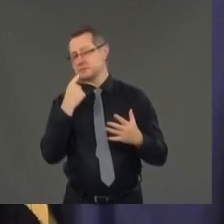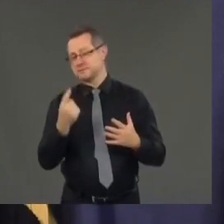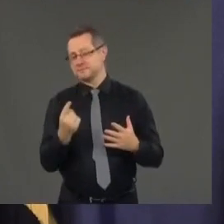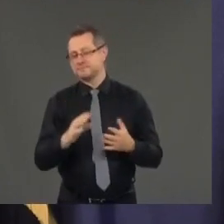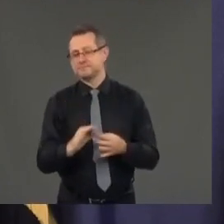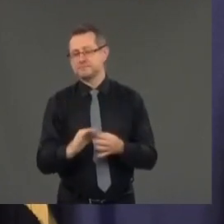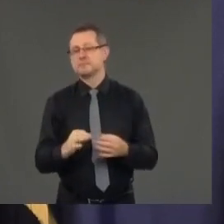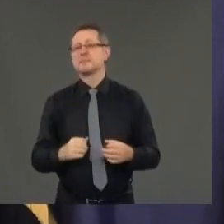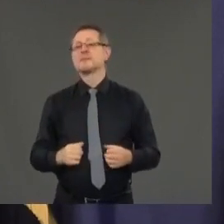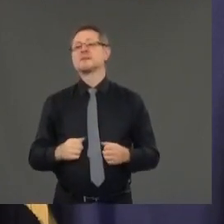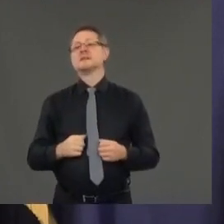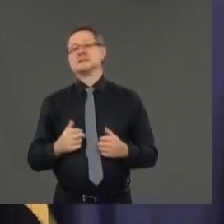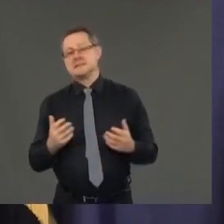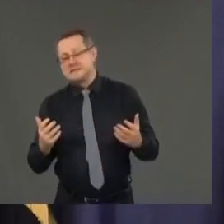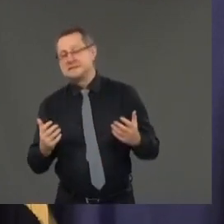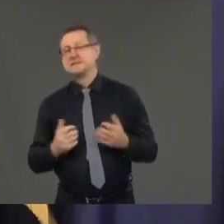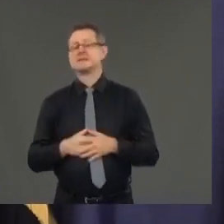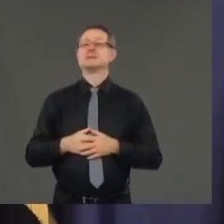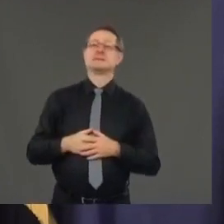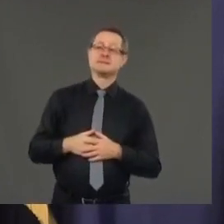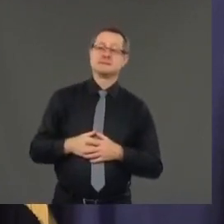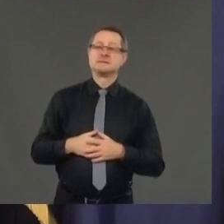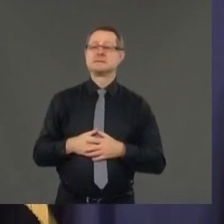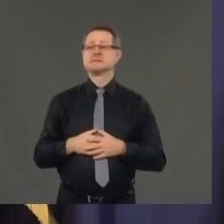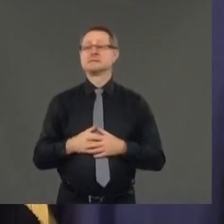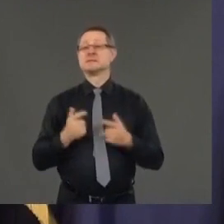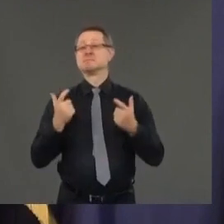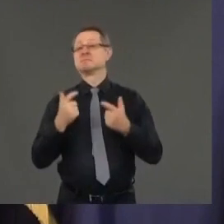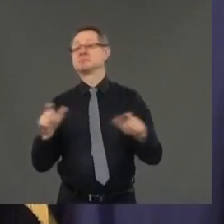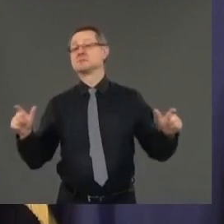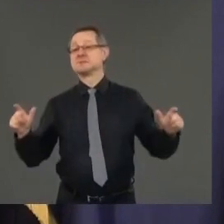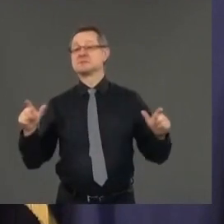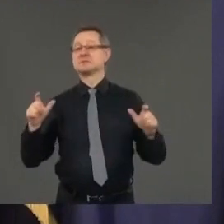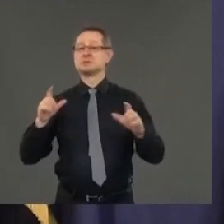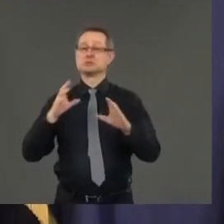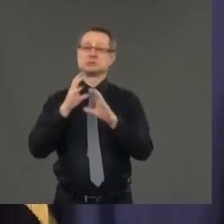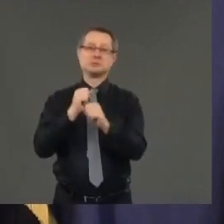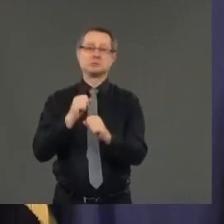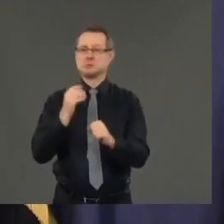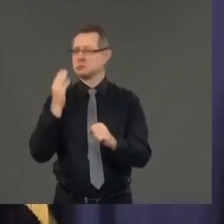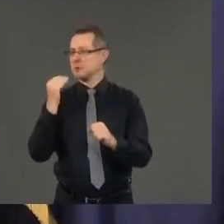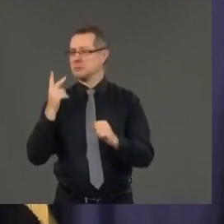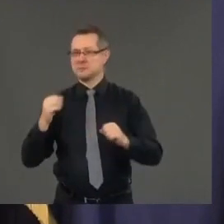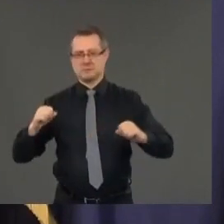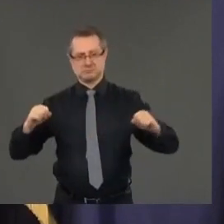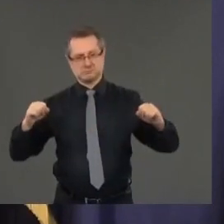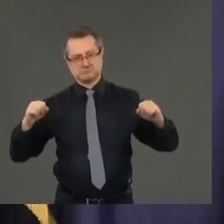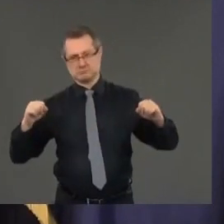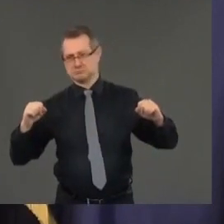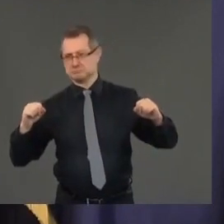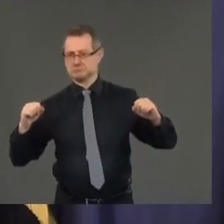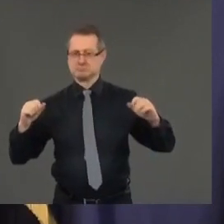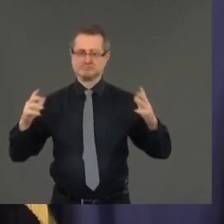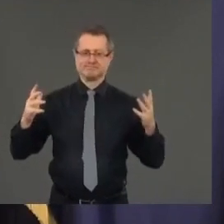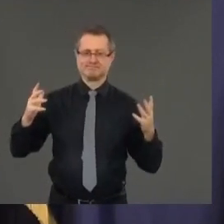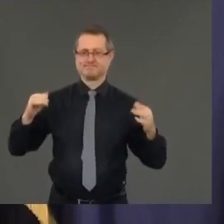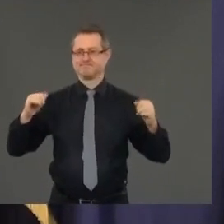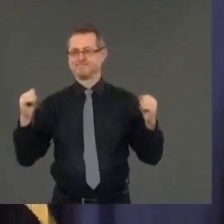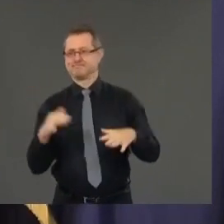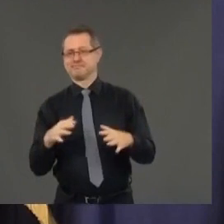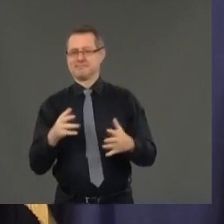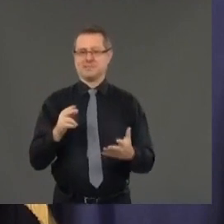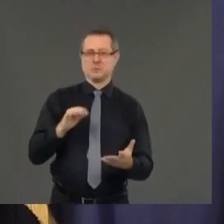AGGRAVATING FACTOR -- ONE MORE